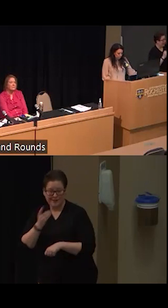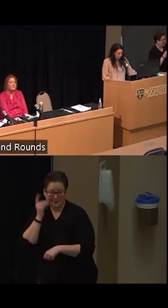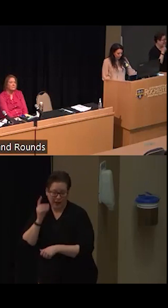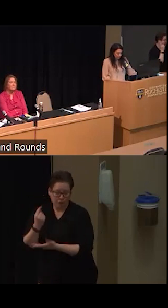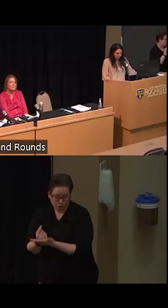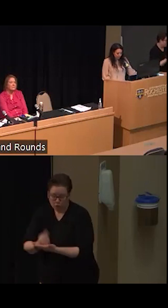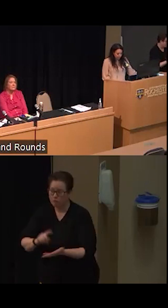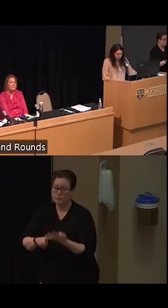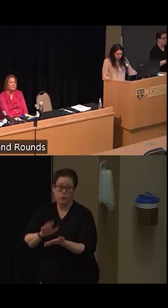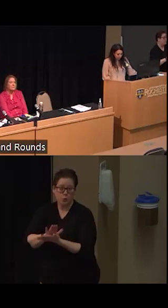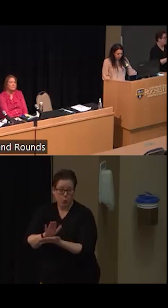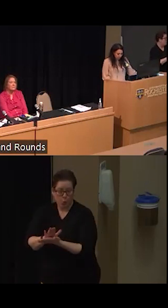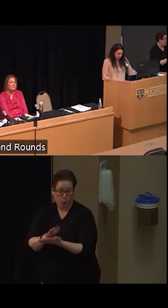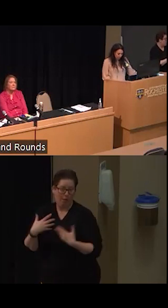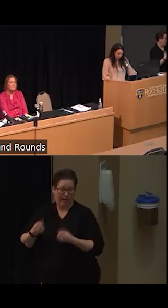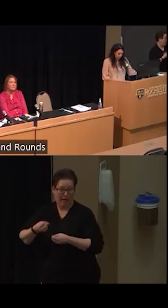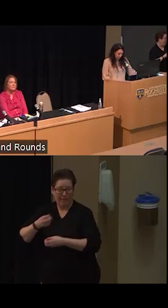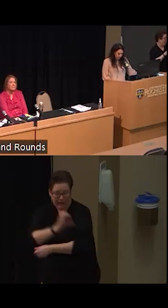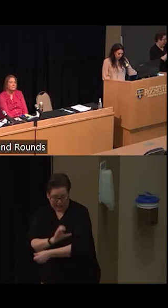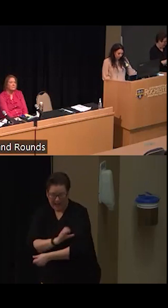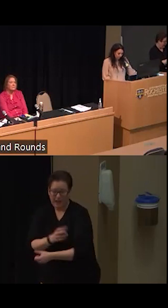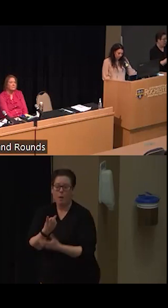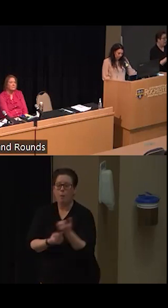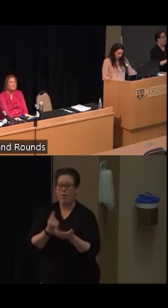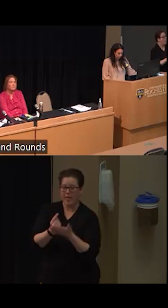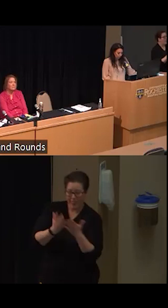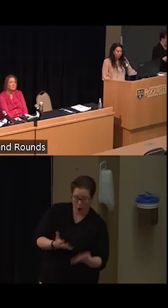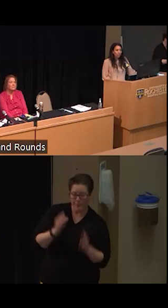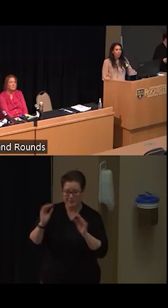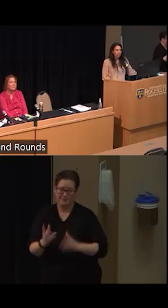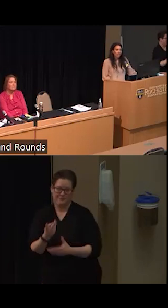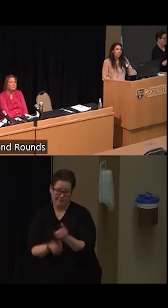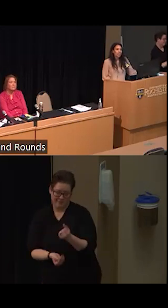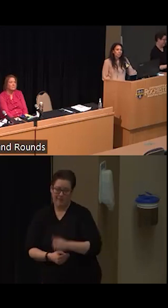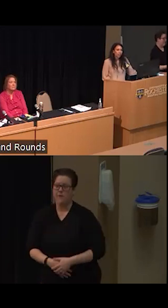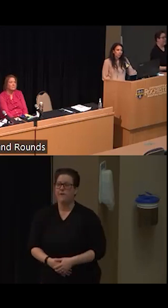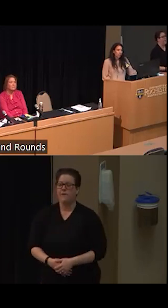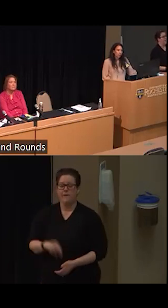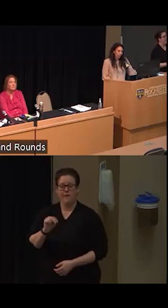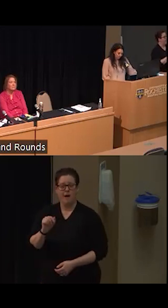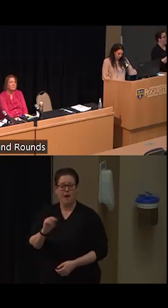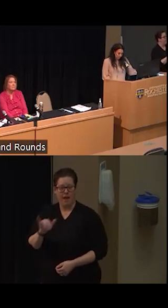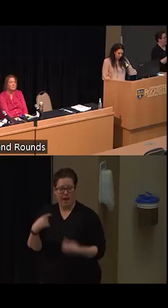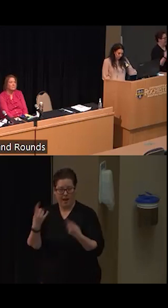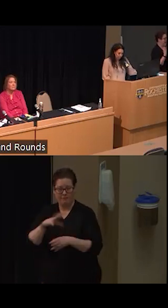school-based health clinic as both a therapist and educator Nancy has been part of the St John